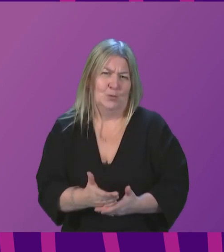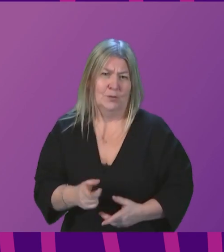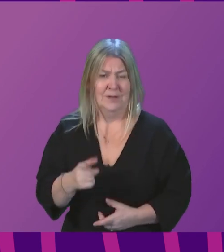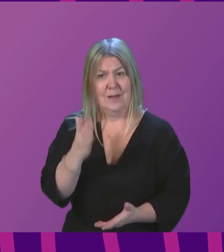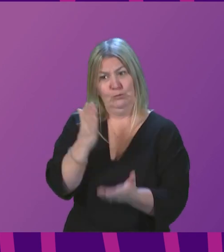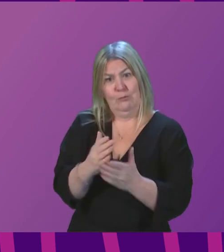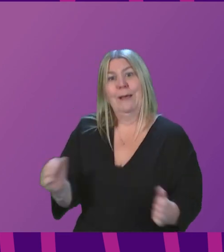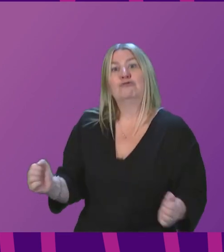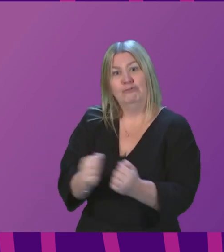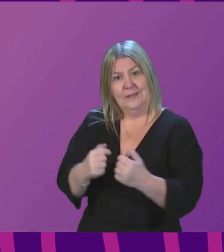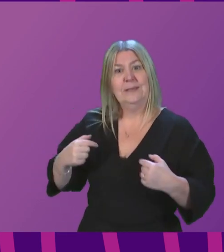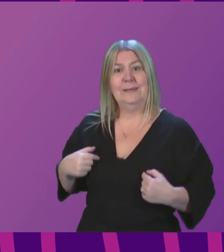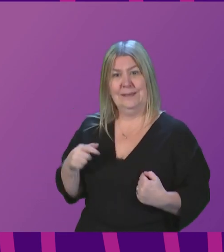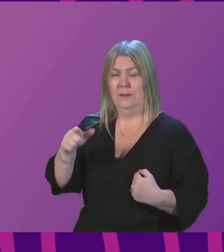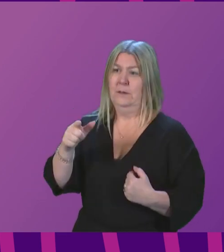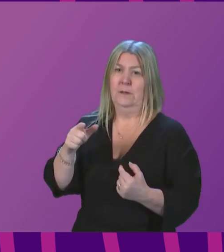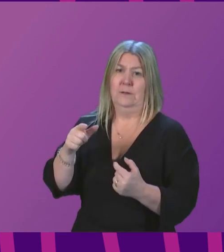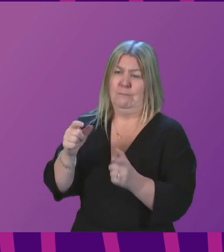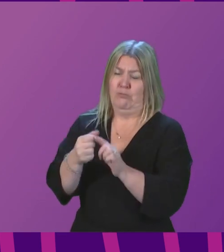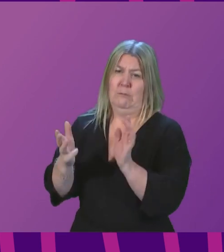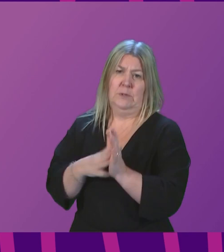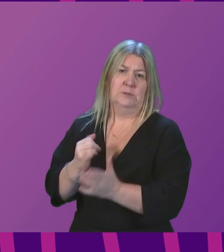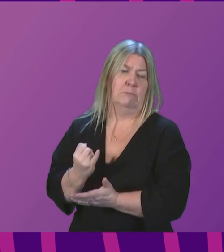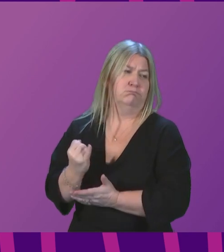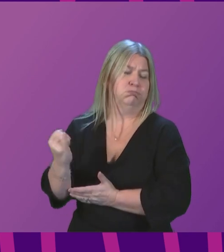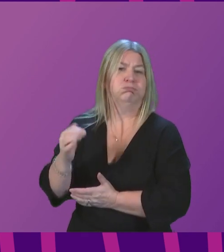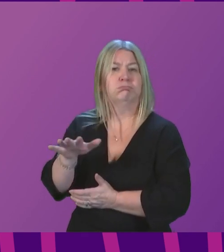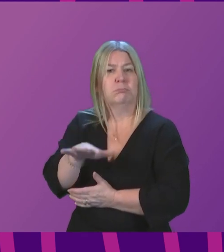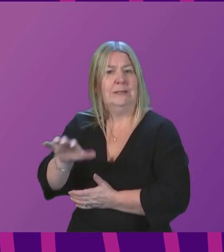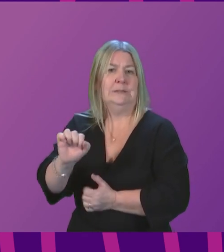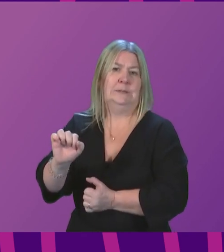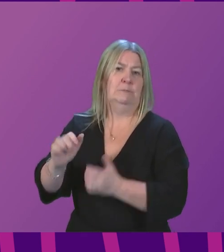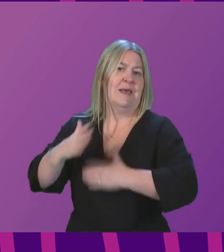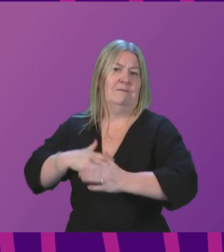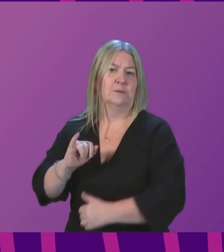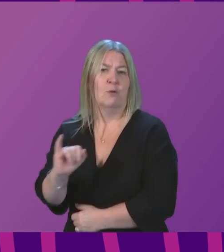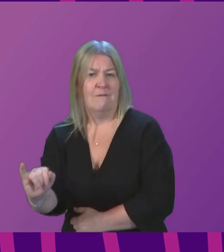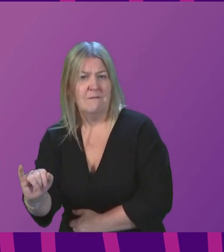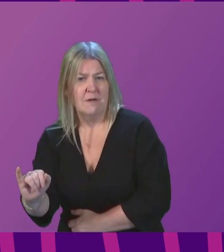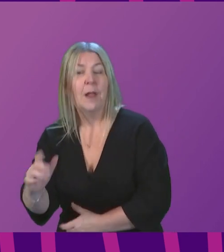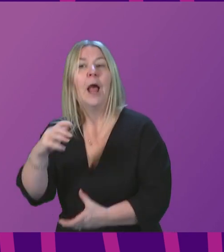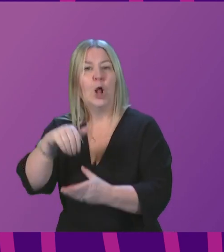and his cruel and inhumane Home Office. Will she also outline what lessons have been learned from the tragic death at the Park